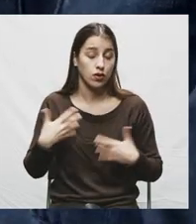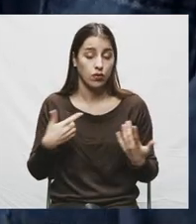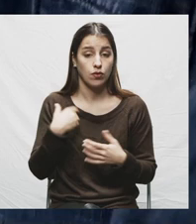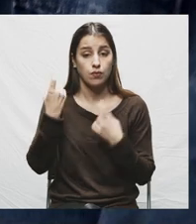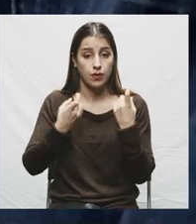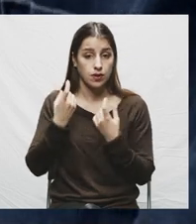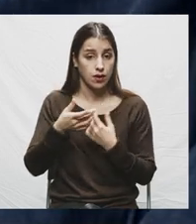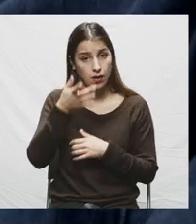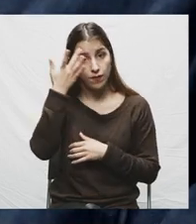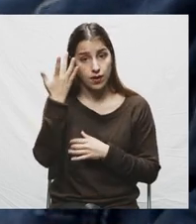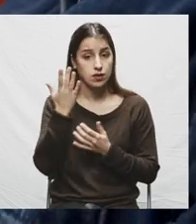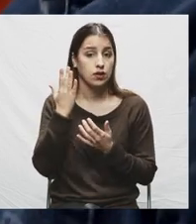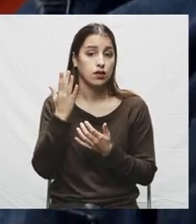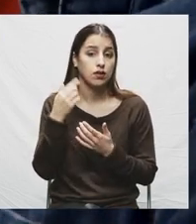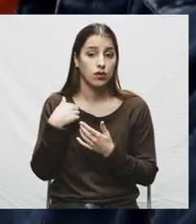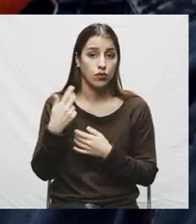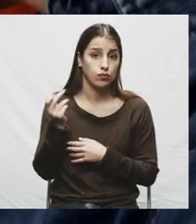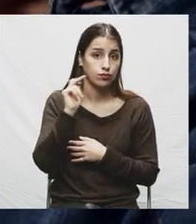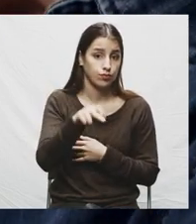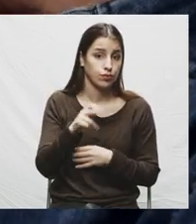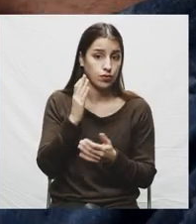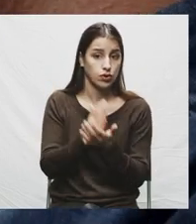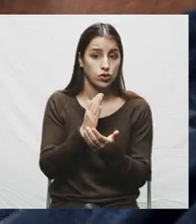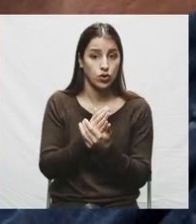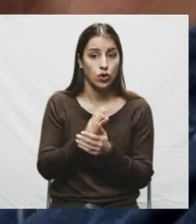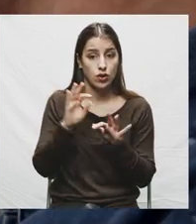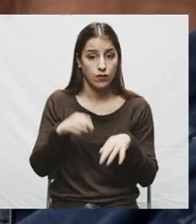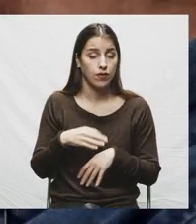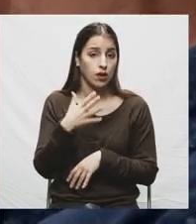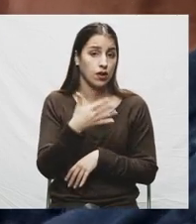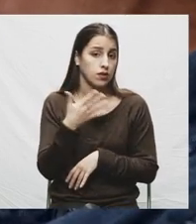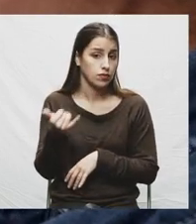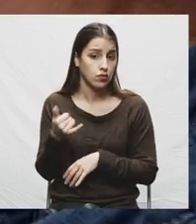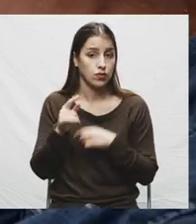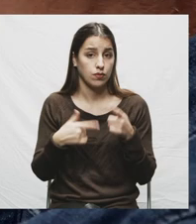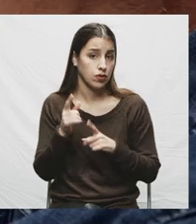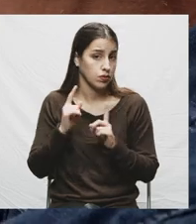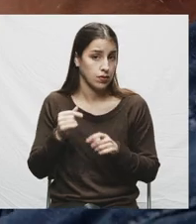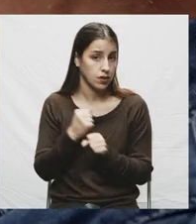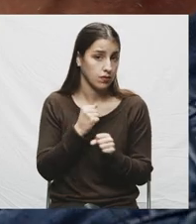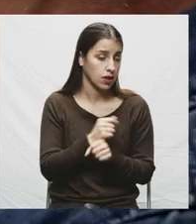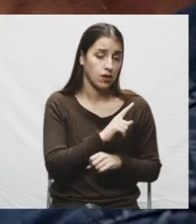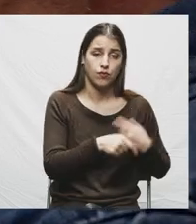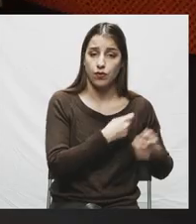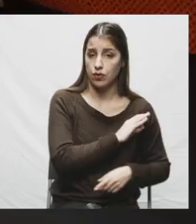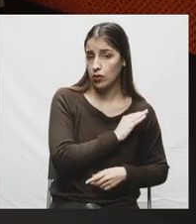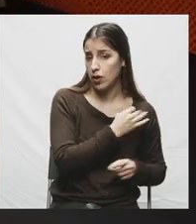so I thought I could easily come back to classes I can finish high school and… — And I go to college.